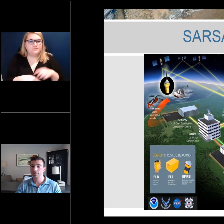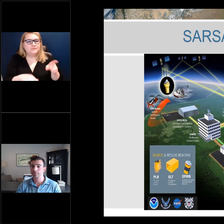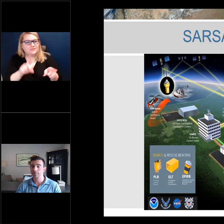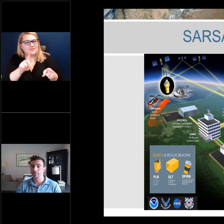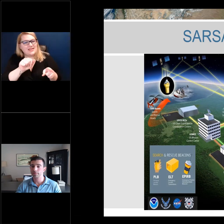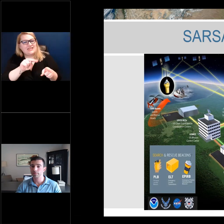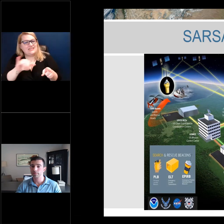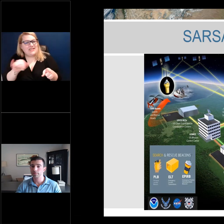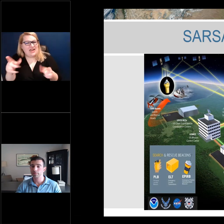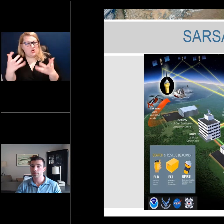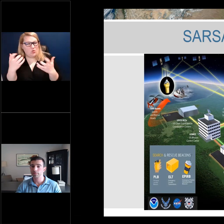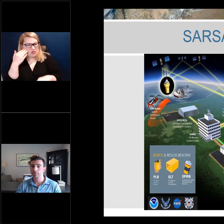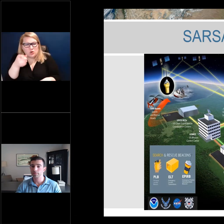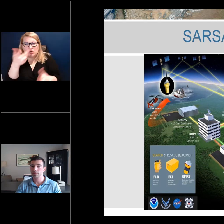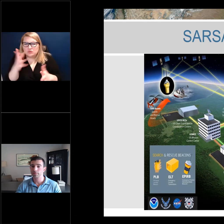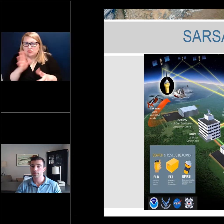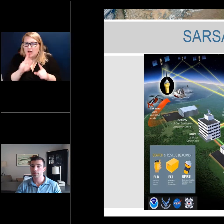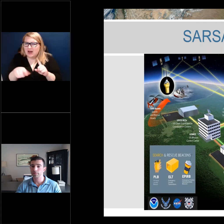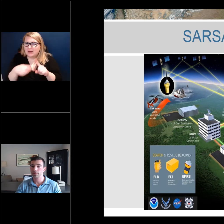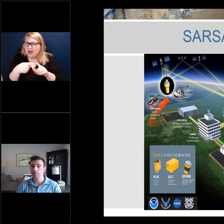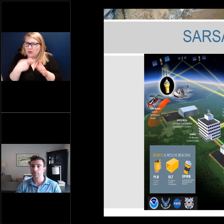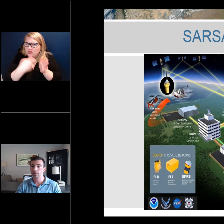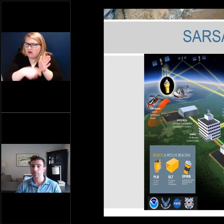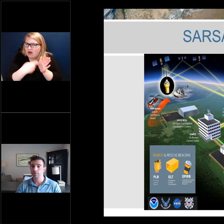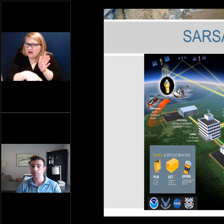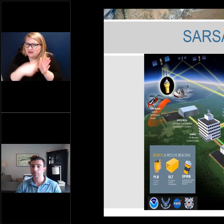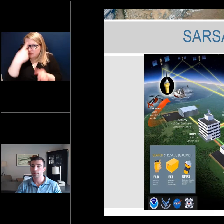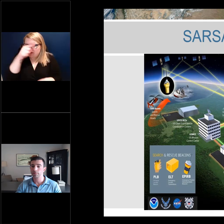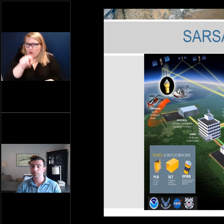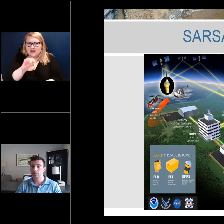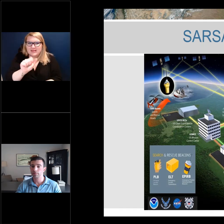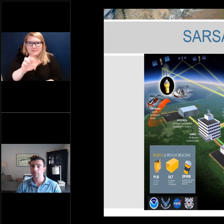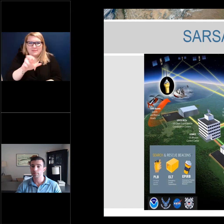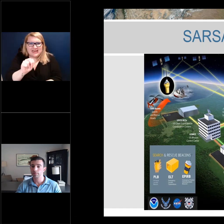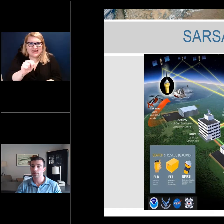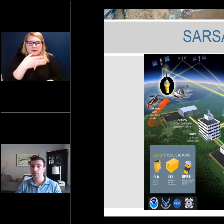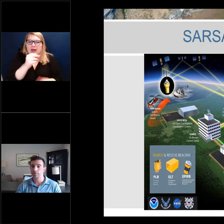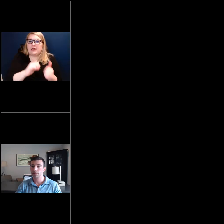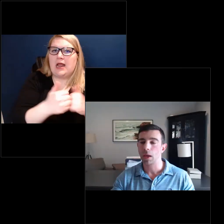did you talk about how expensive those beacons are and the shelf life for them?